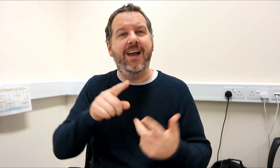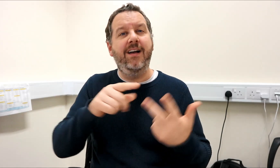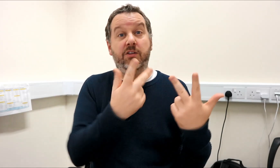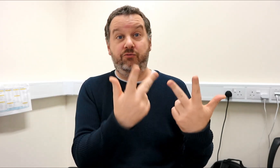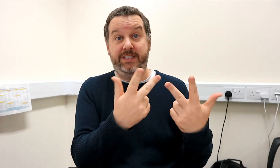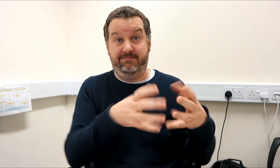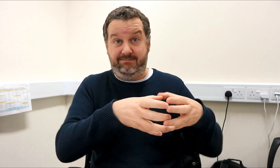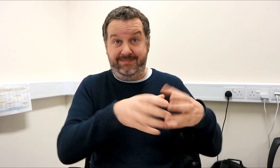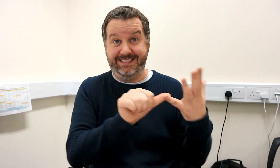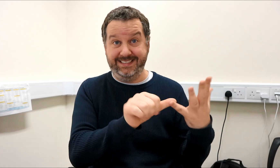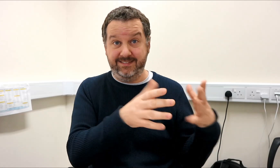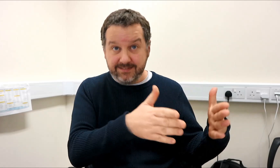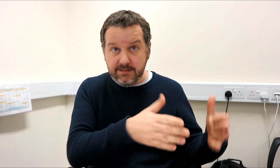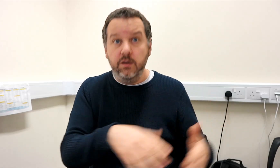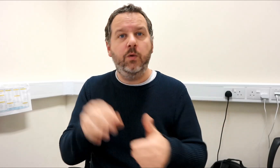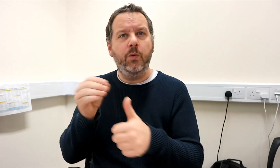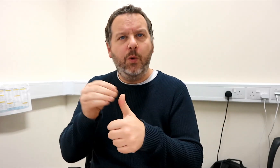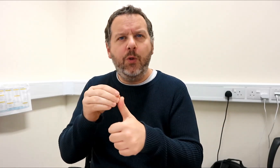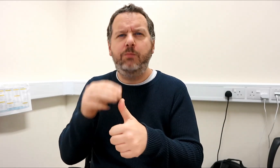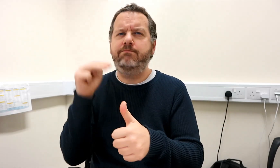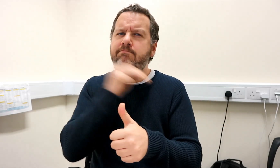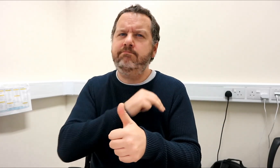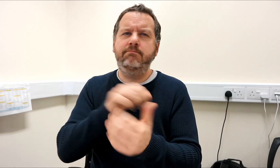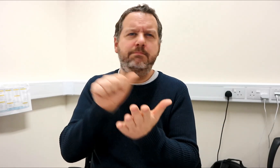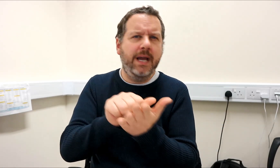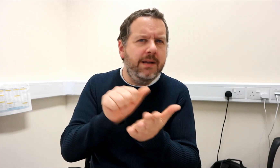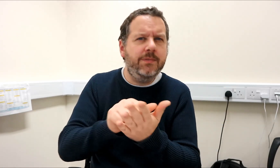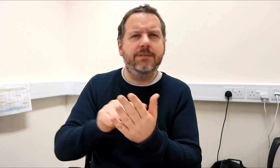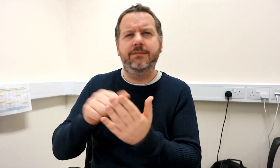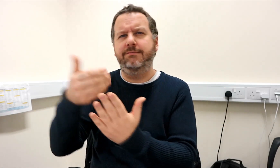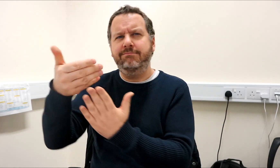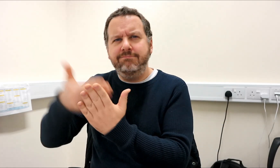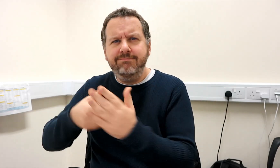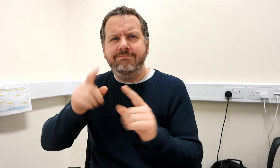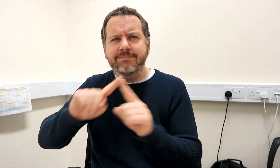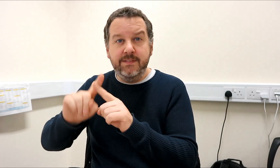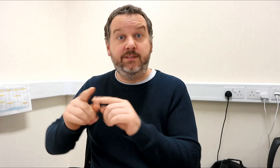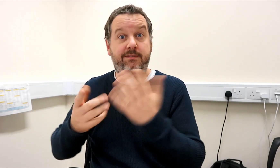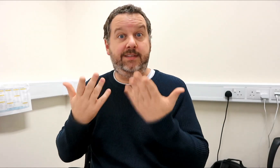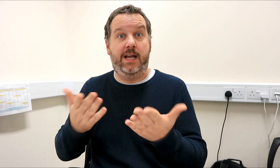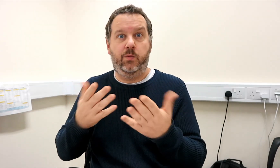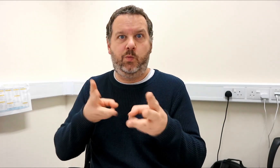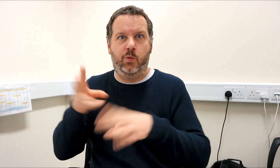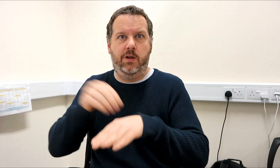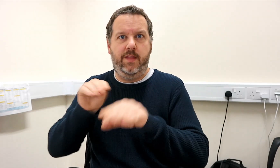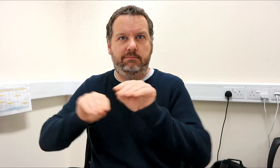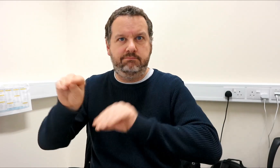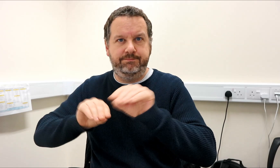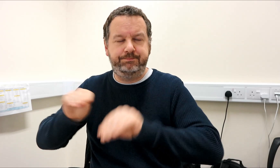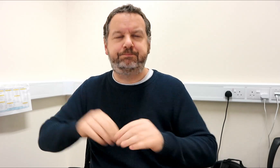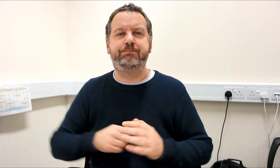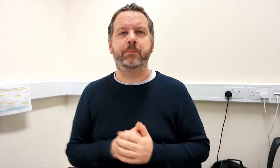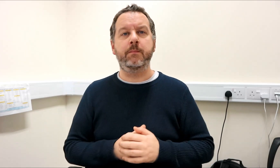We are also working on drafts of several other important papers and documents.